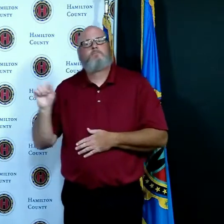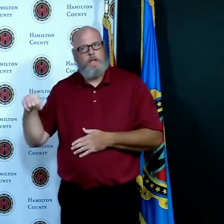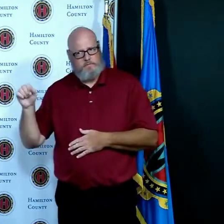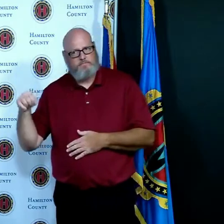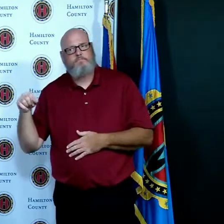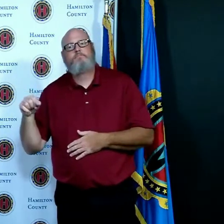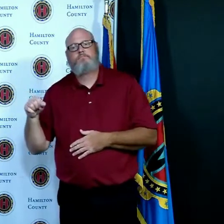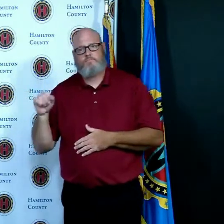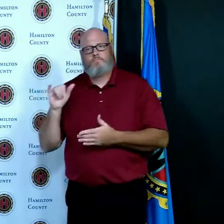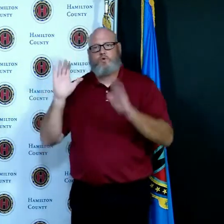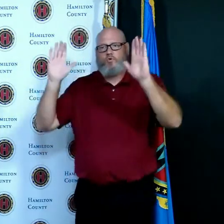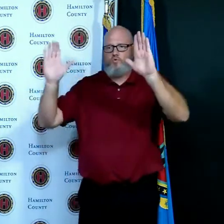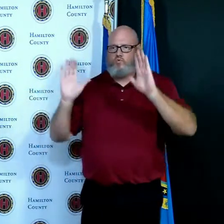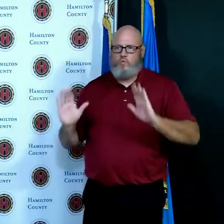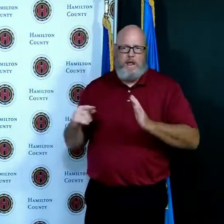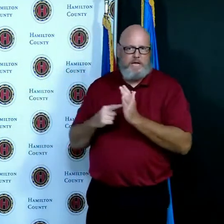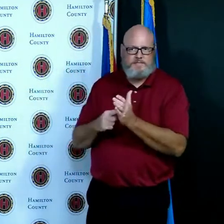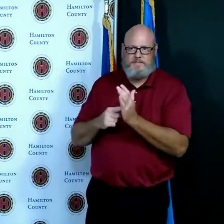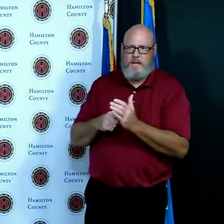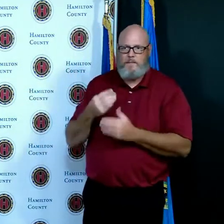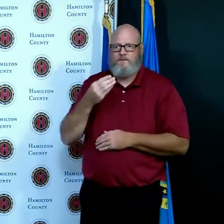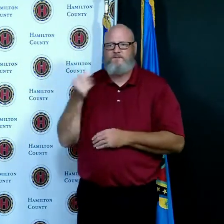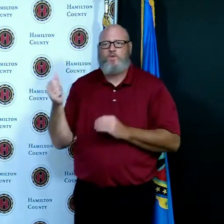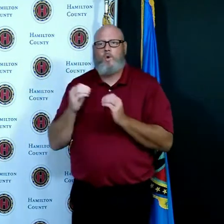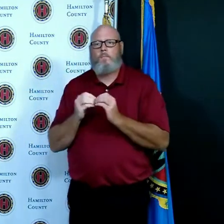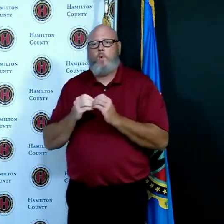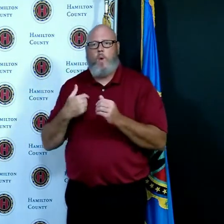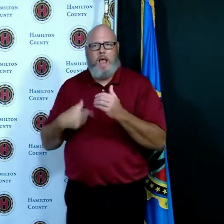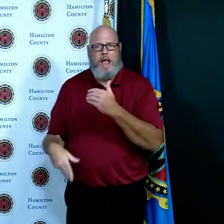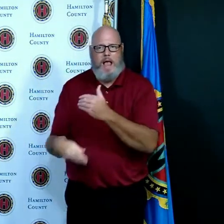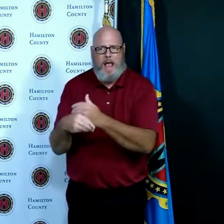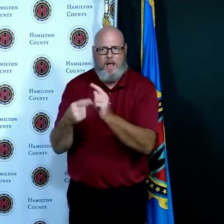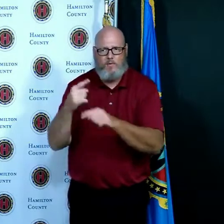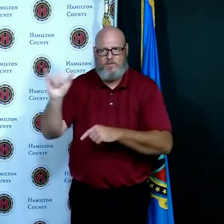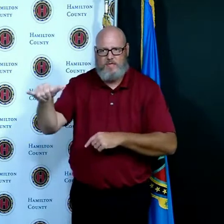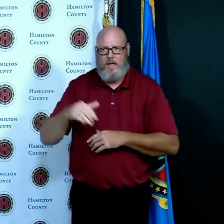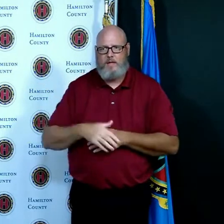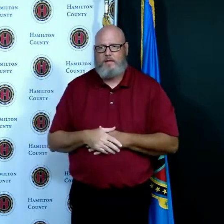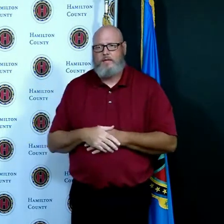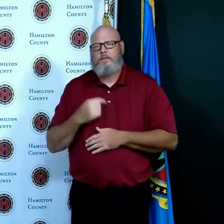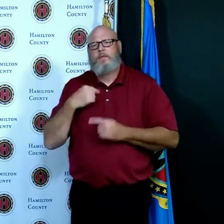so think of populations where transportation is a challenge so maybe a